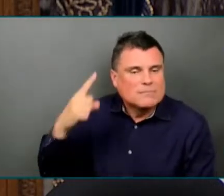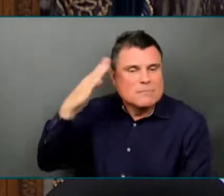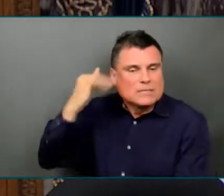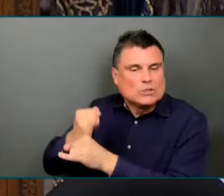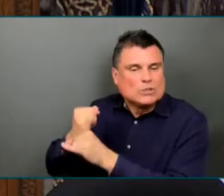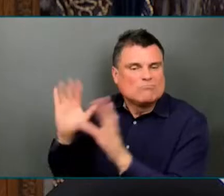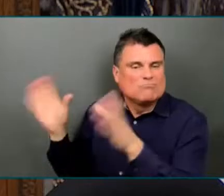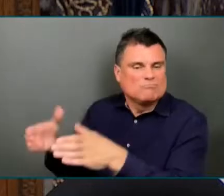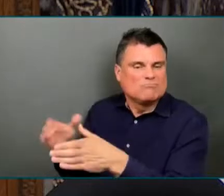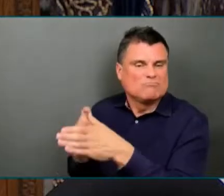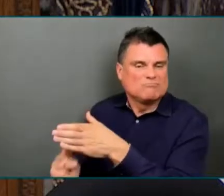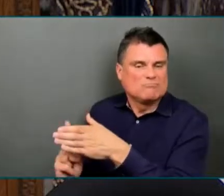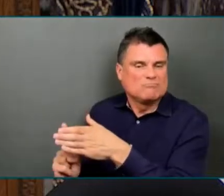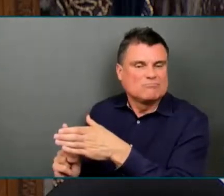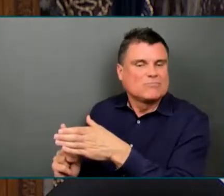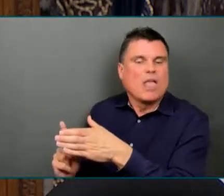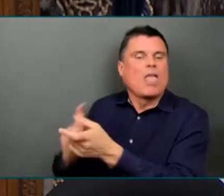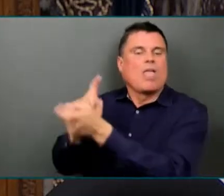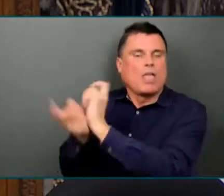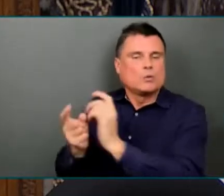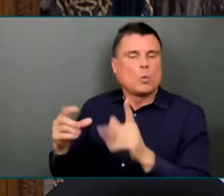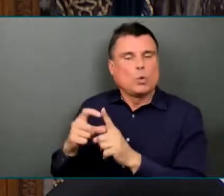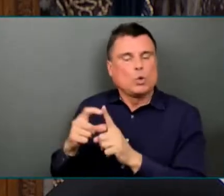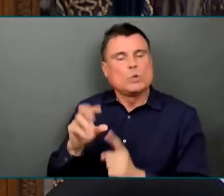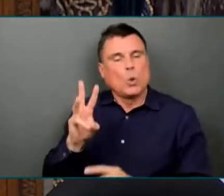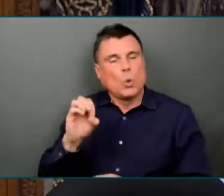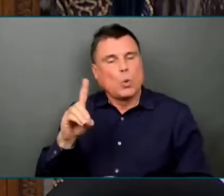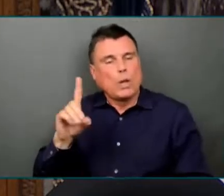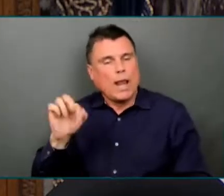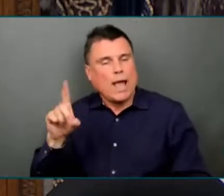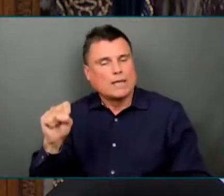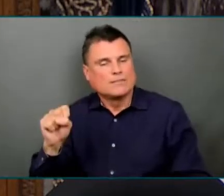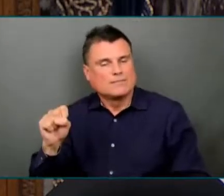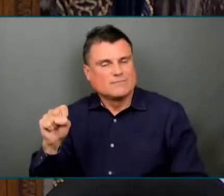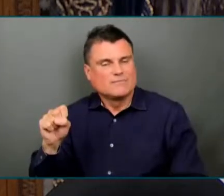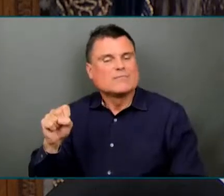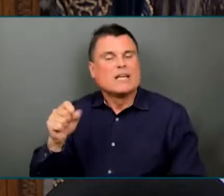This institution was open for over a century, having closed in 1996.